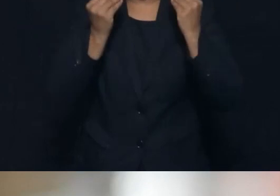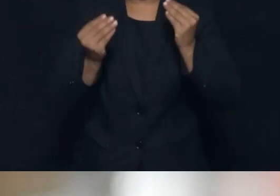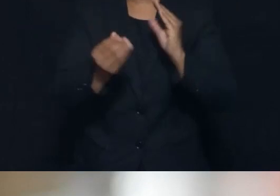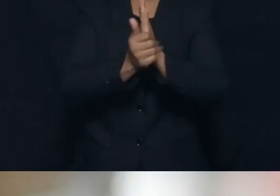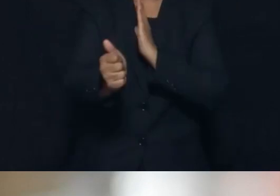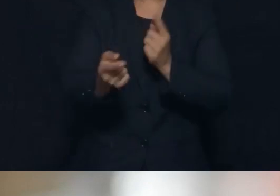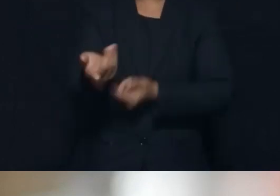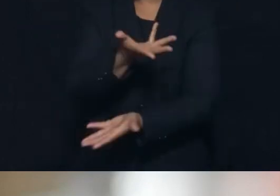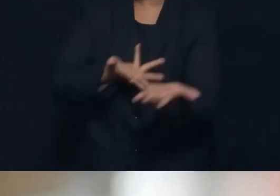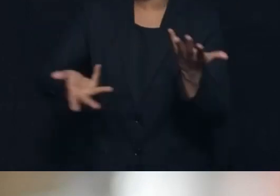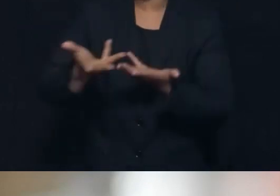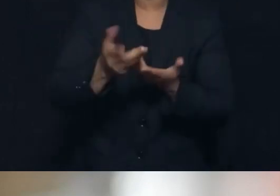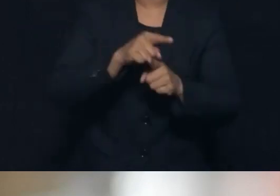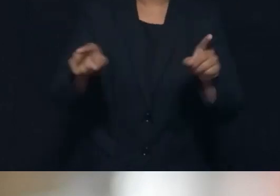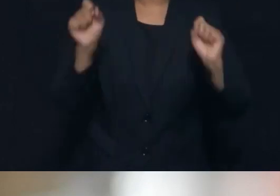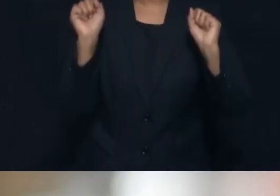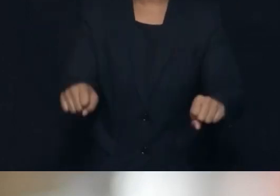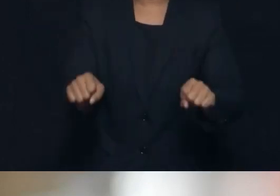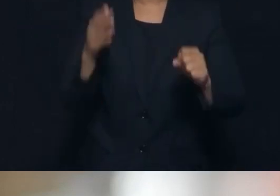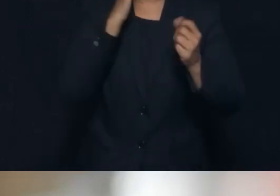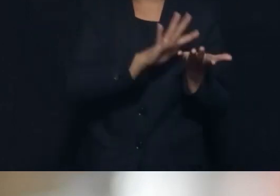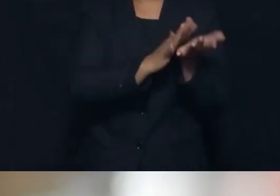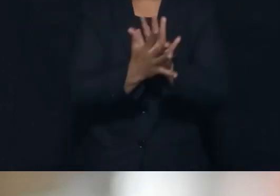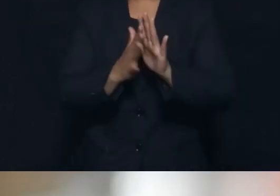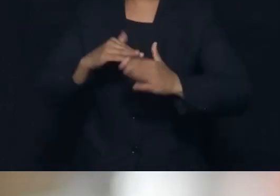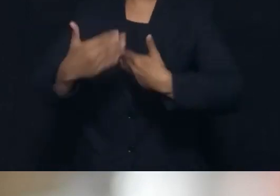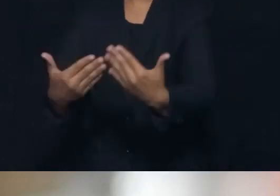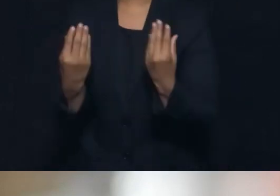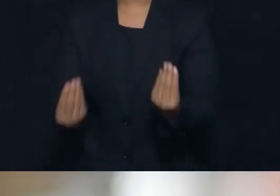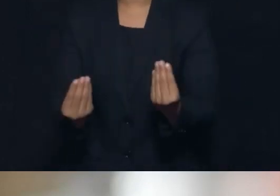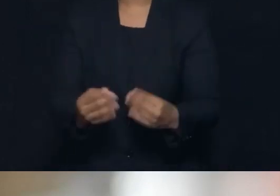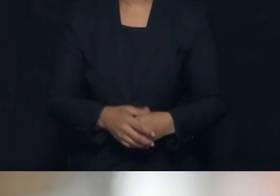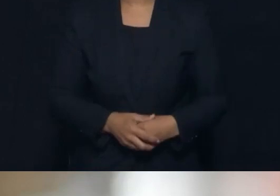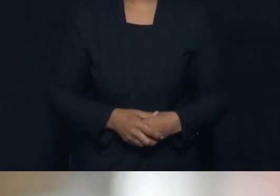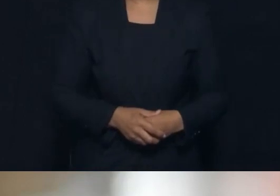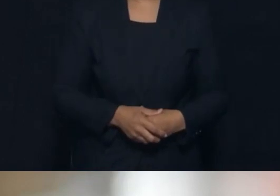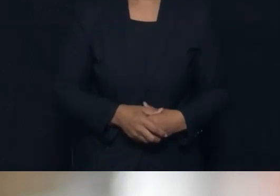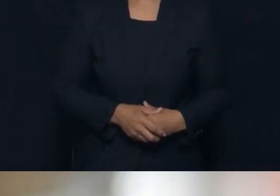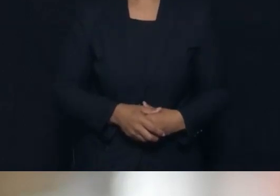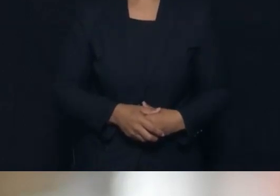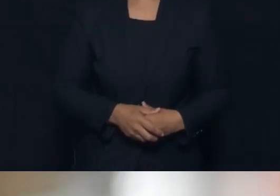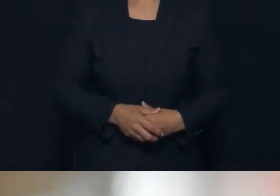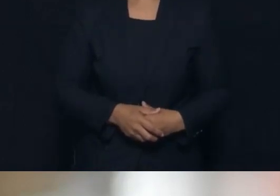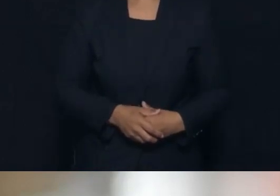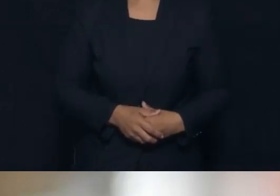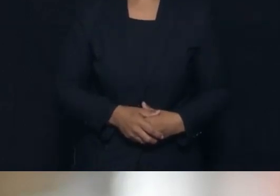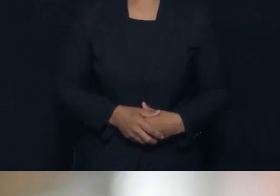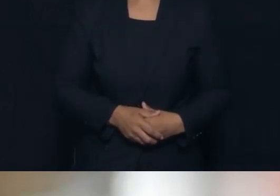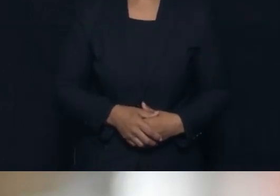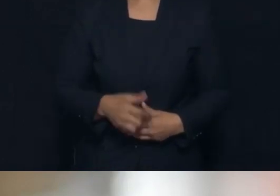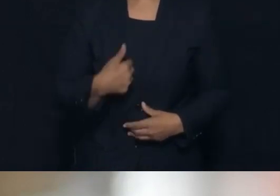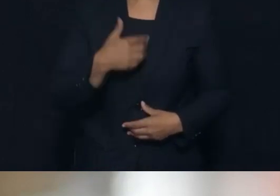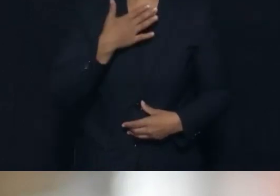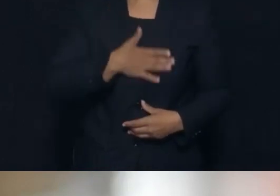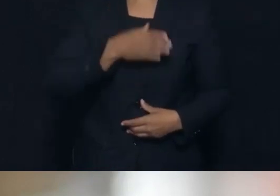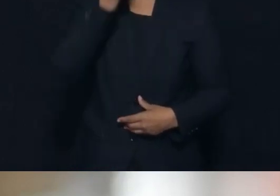The standards in accessibility follow the universal design approach, enlarging the base